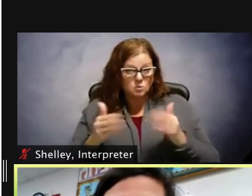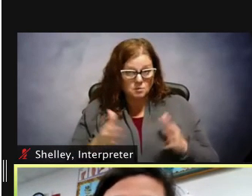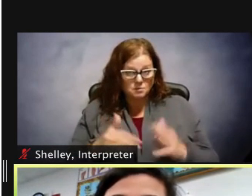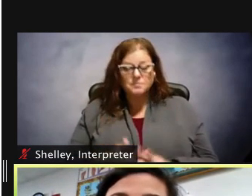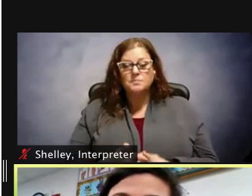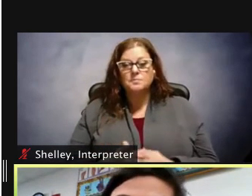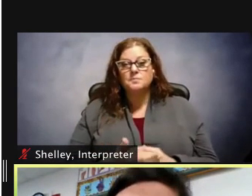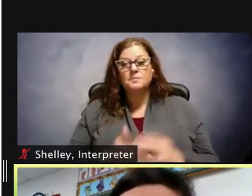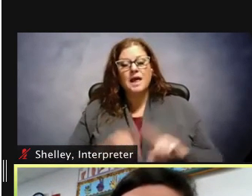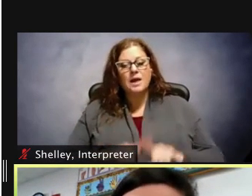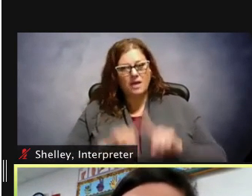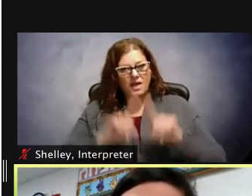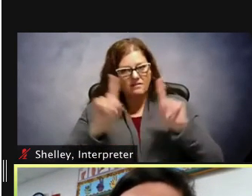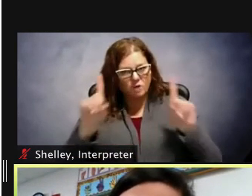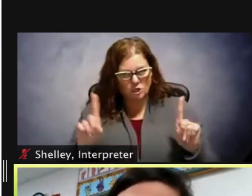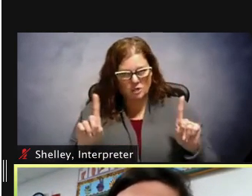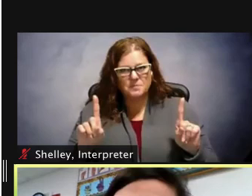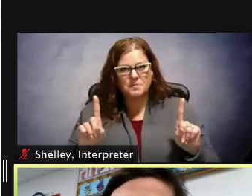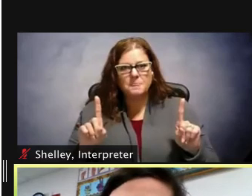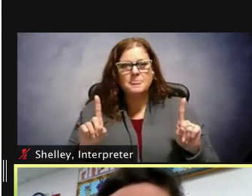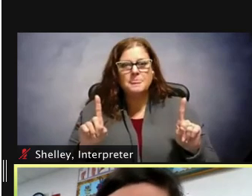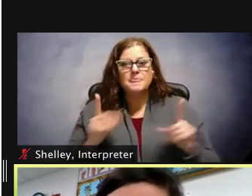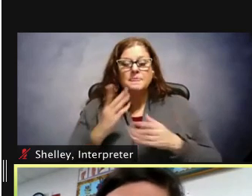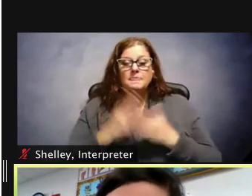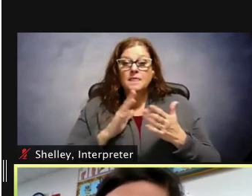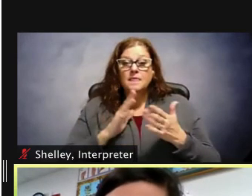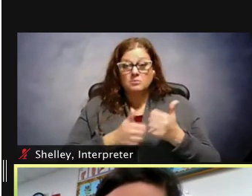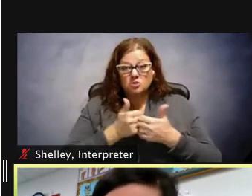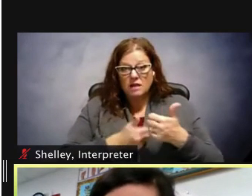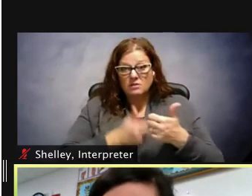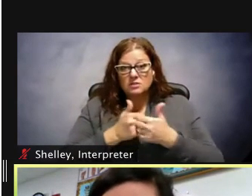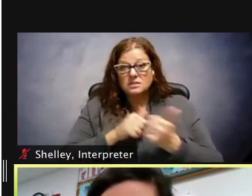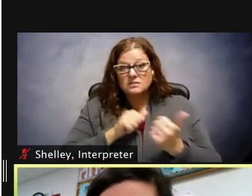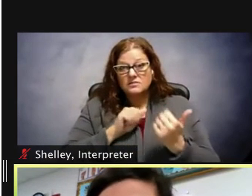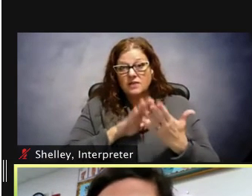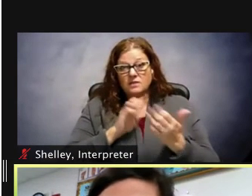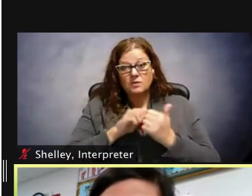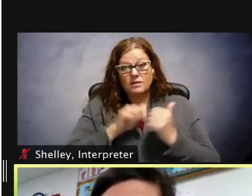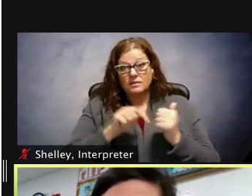However some of the challenges that we faced with this student was that he was really lacking